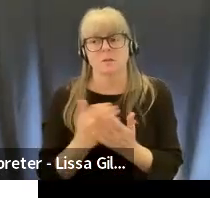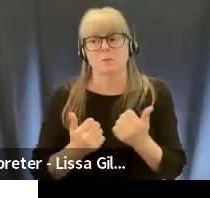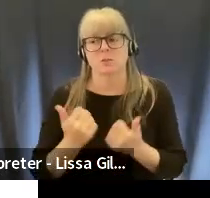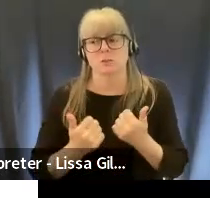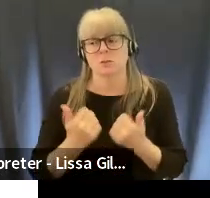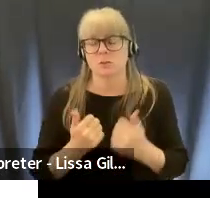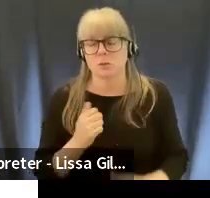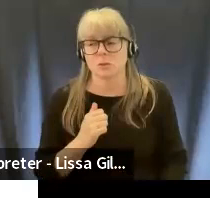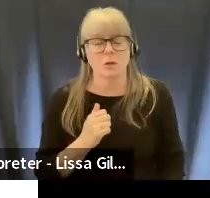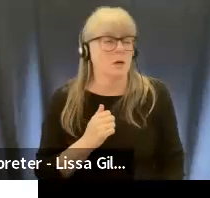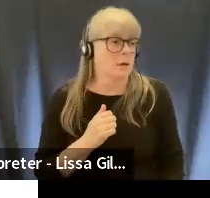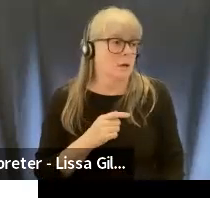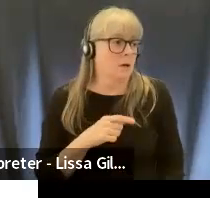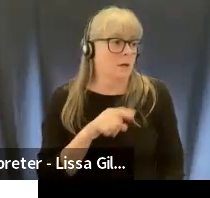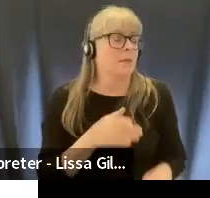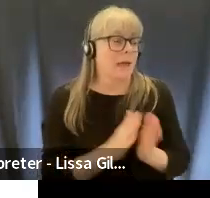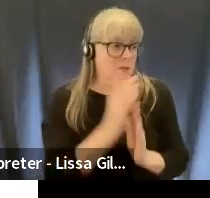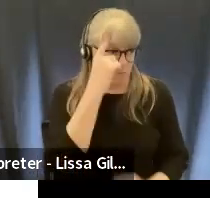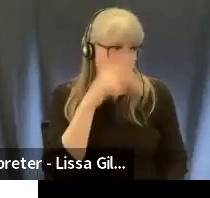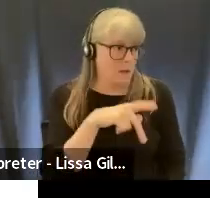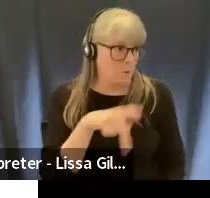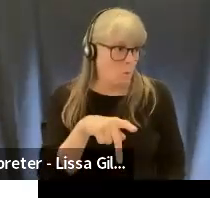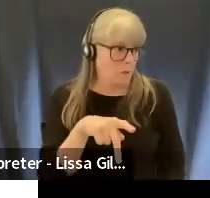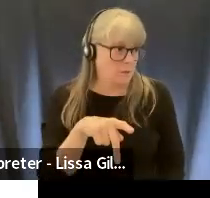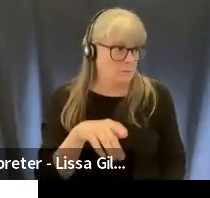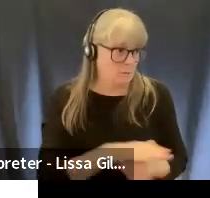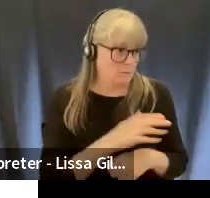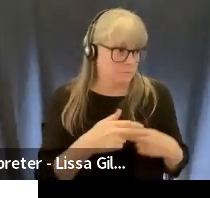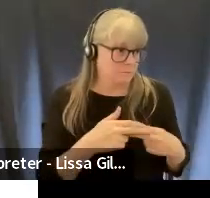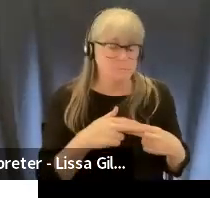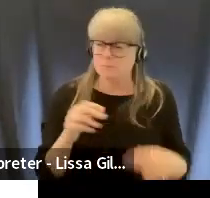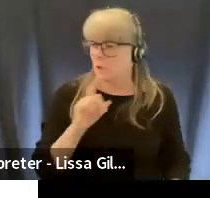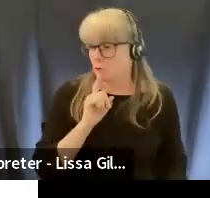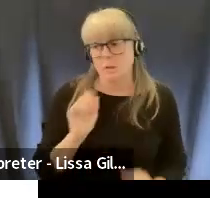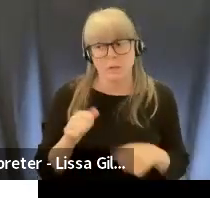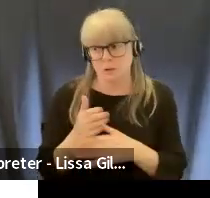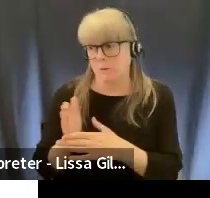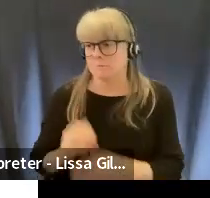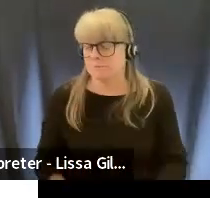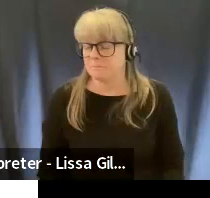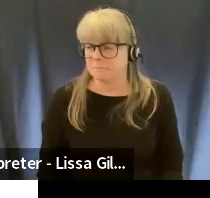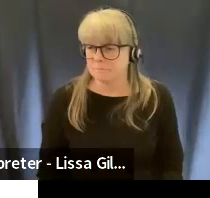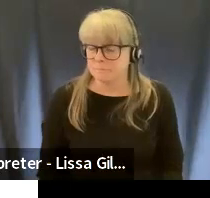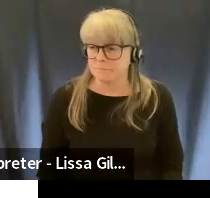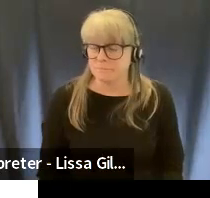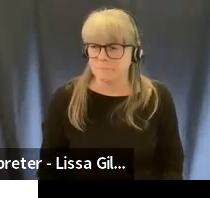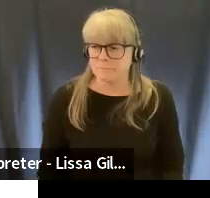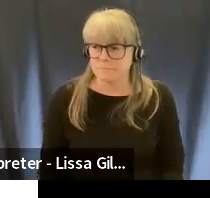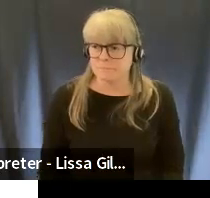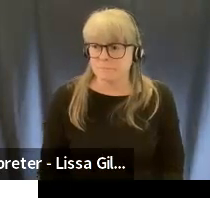Or they wanted the contacts list. They're asking for the Powerpoint.